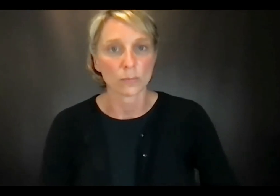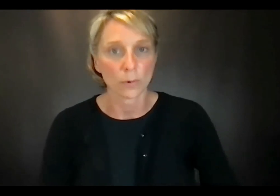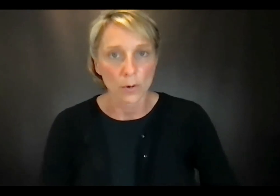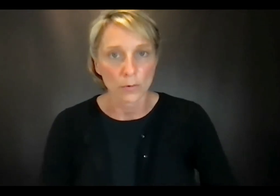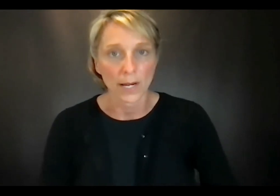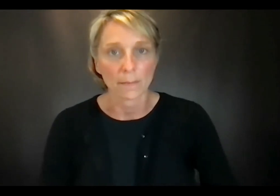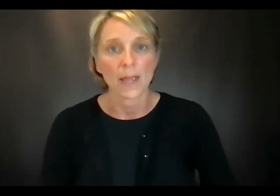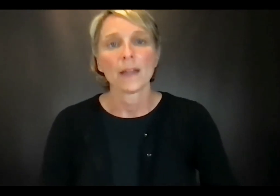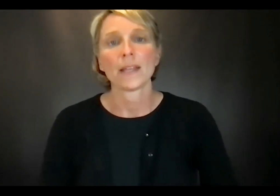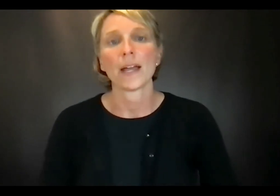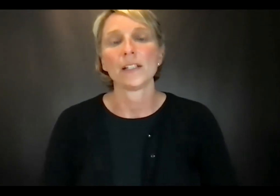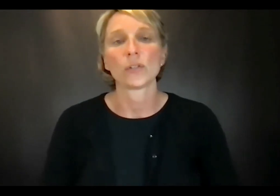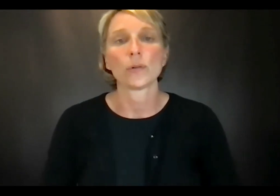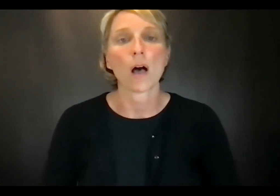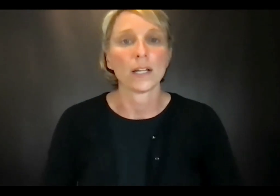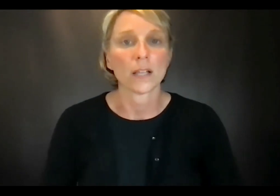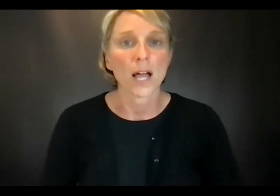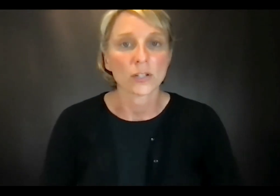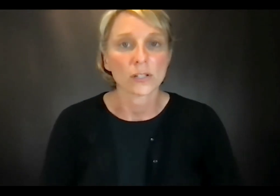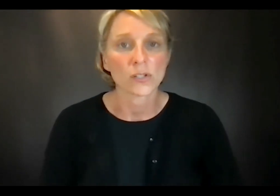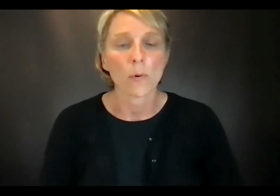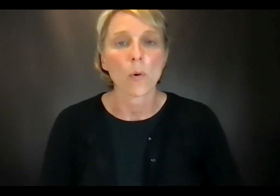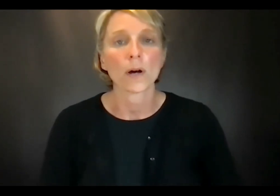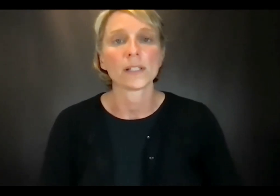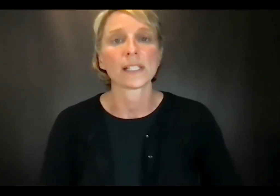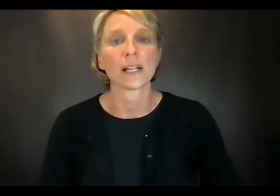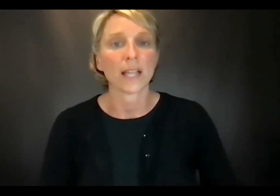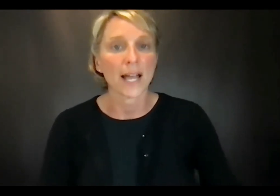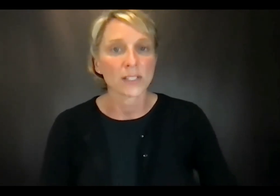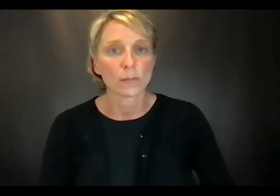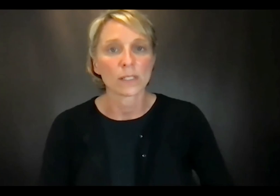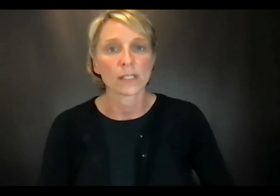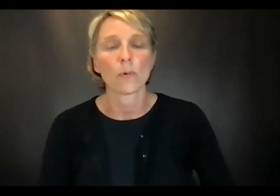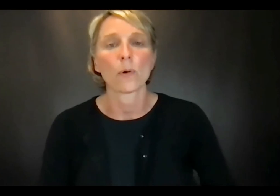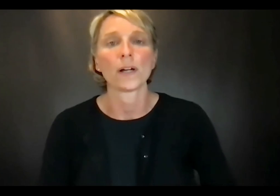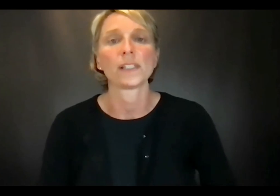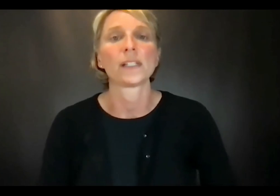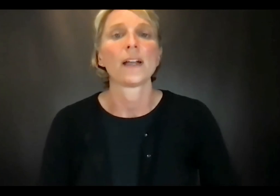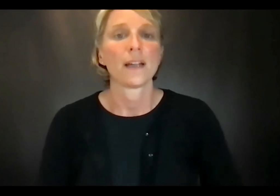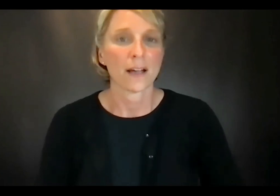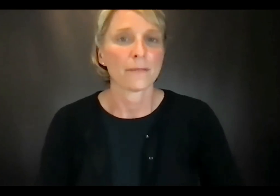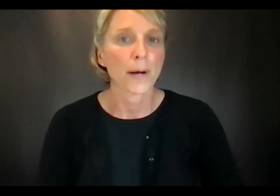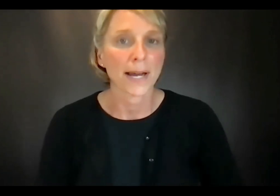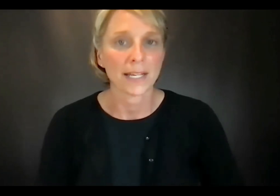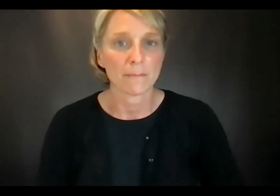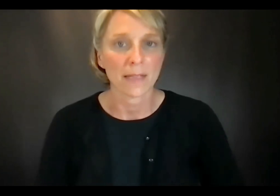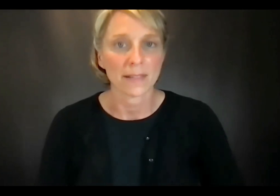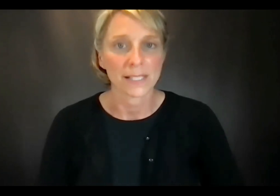program. That is through audiological supports, classroom supports, a variety of methods that we